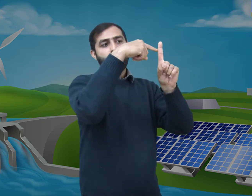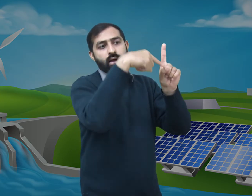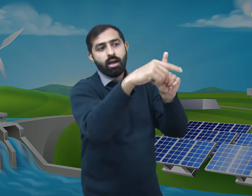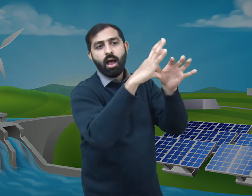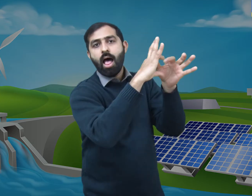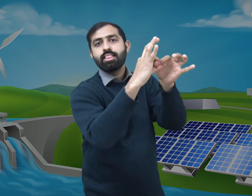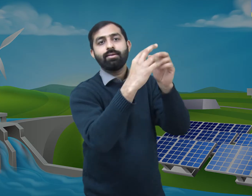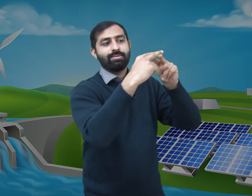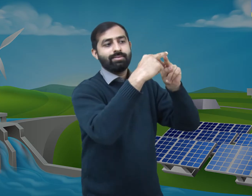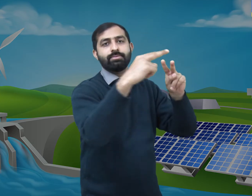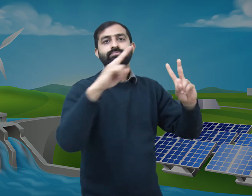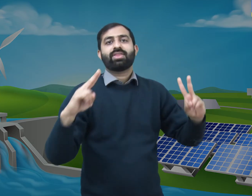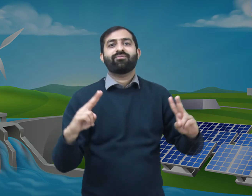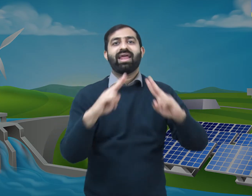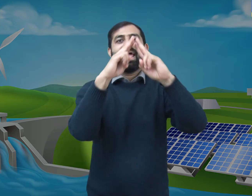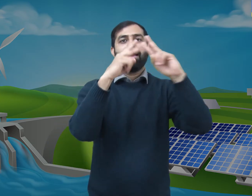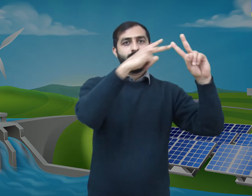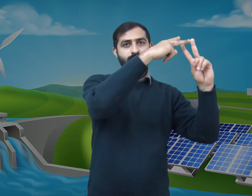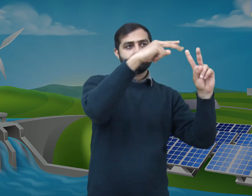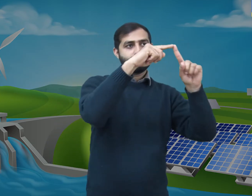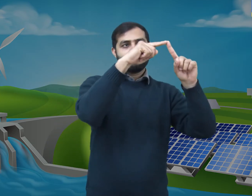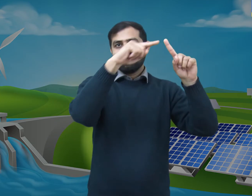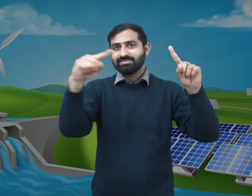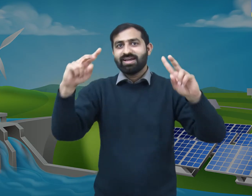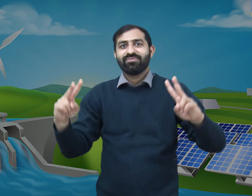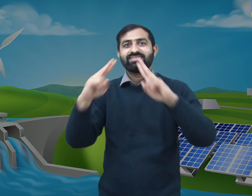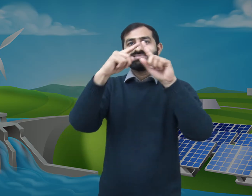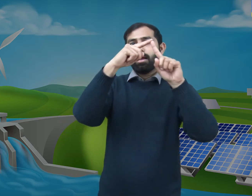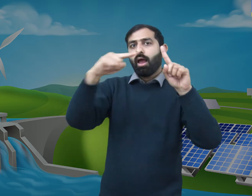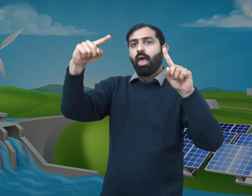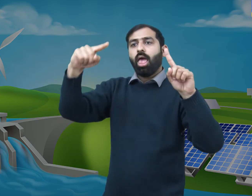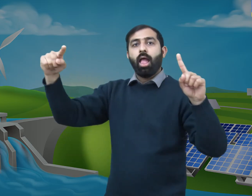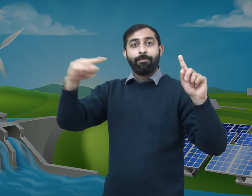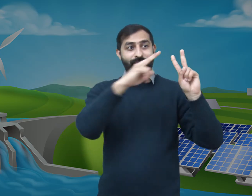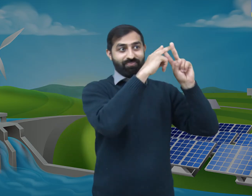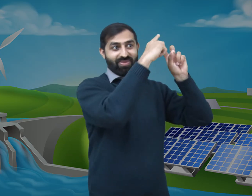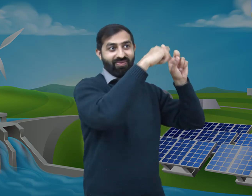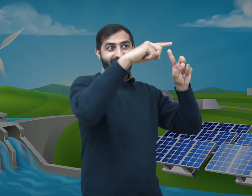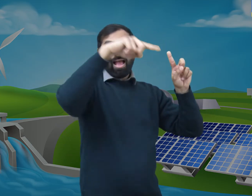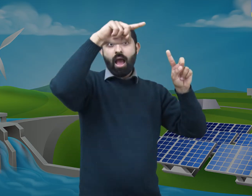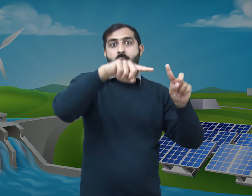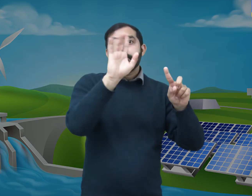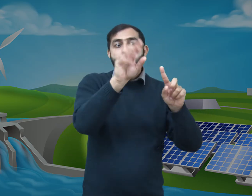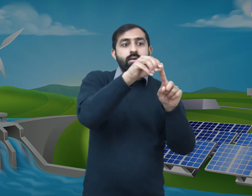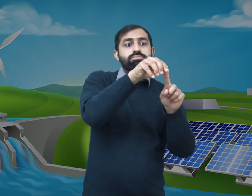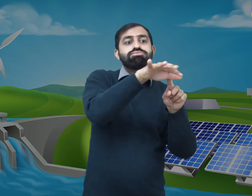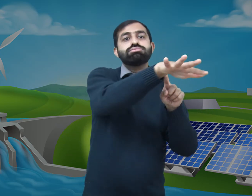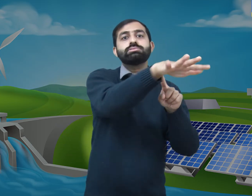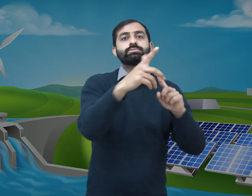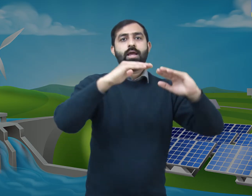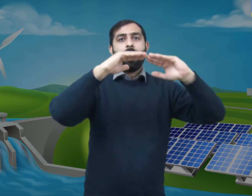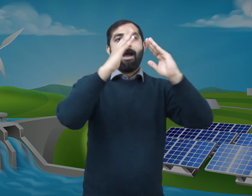The electricity which is produced is delivered to customers through transmission and distribution power lines.